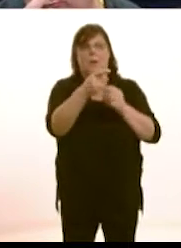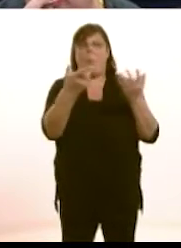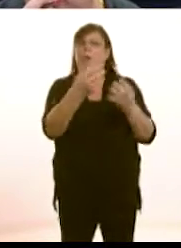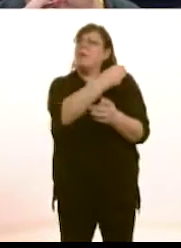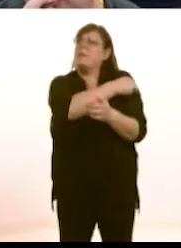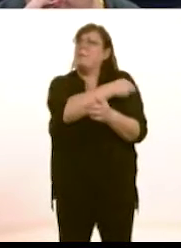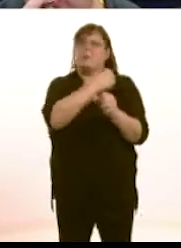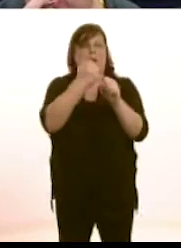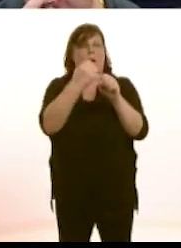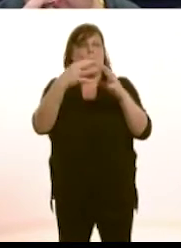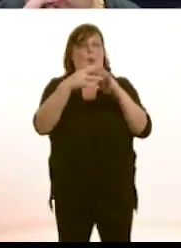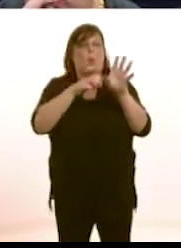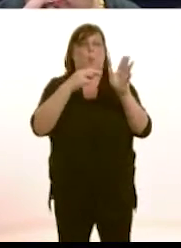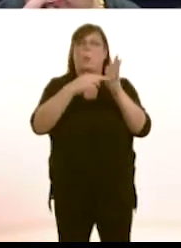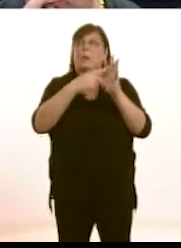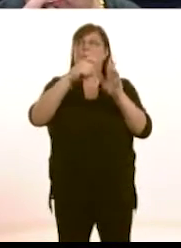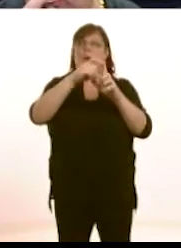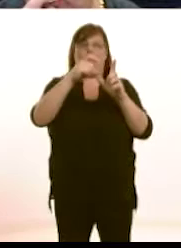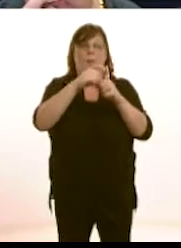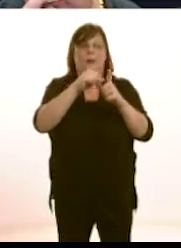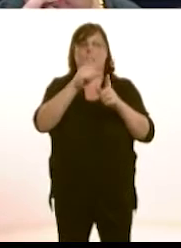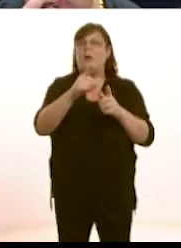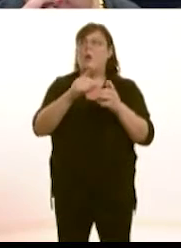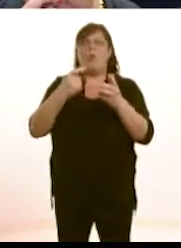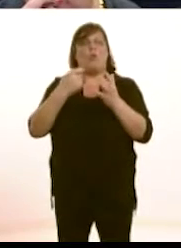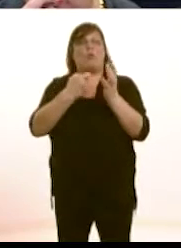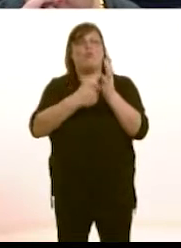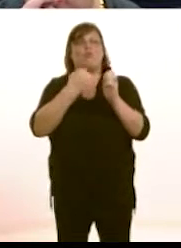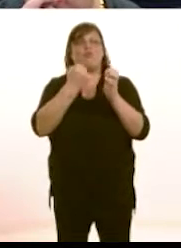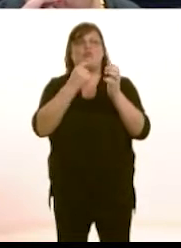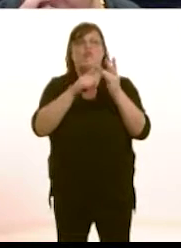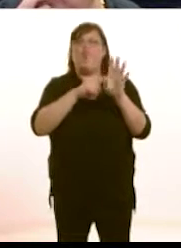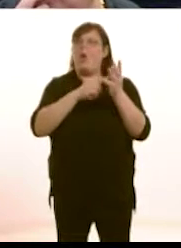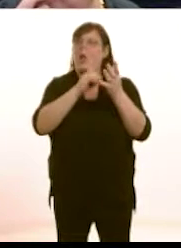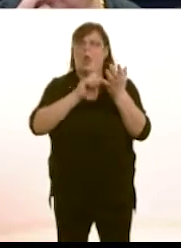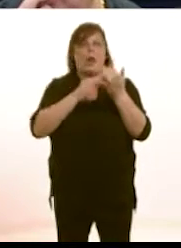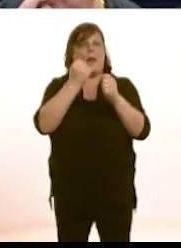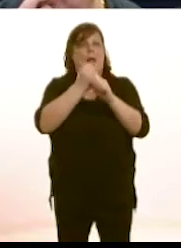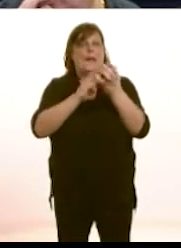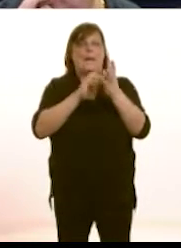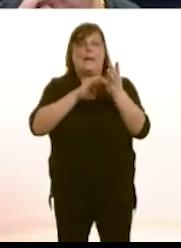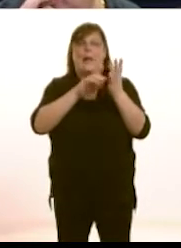Now, when the Royal Glamorgan Hospital lost its vascular surgery service, other services there became unviable.